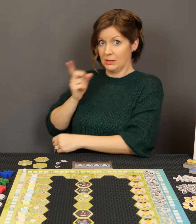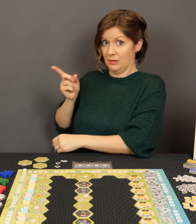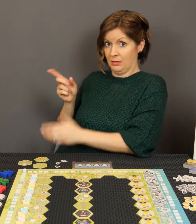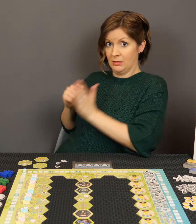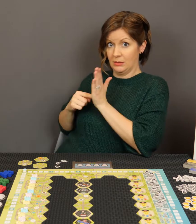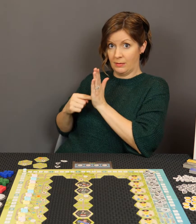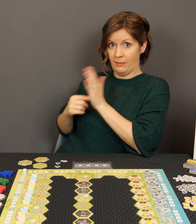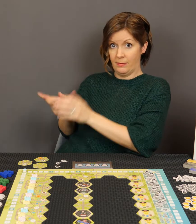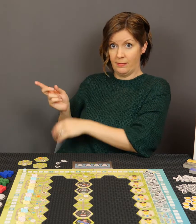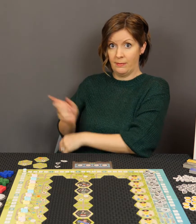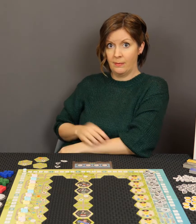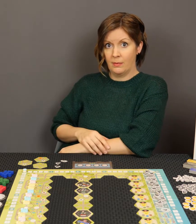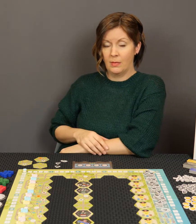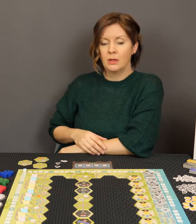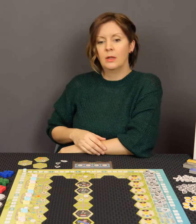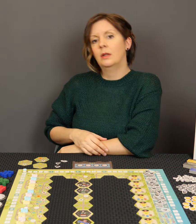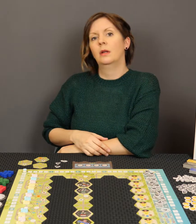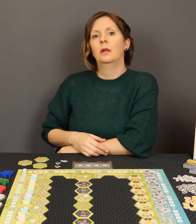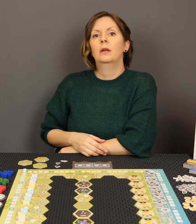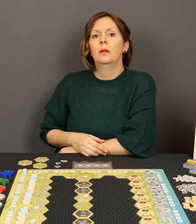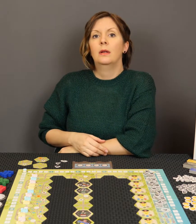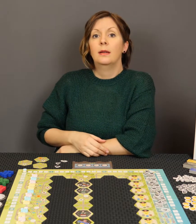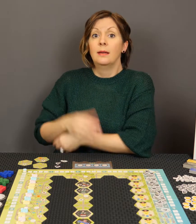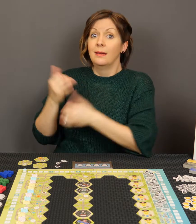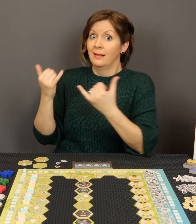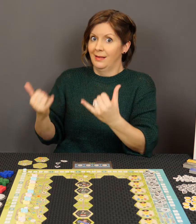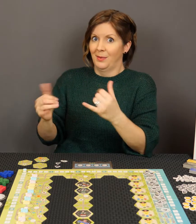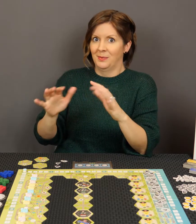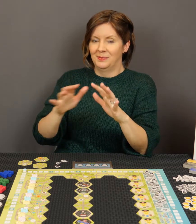Do you see the example here?